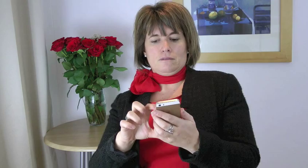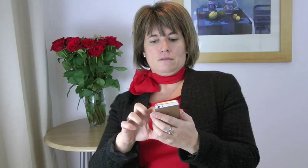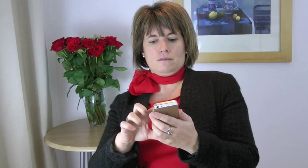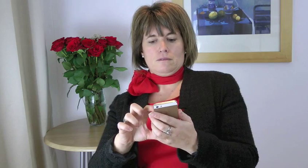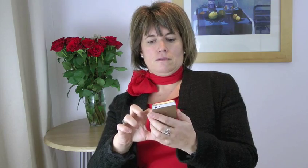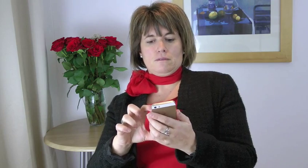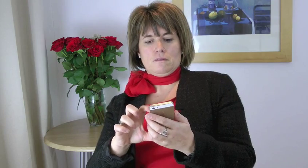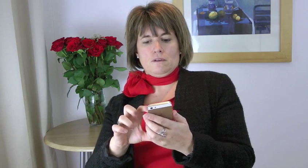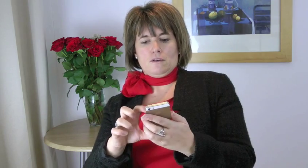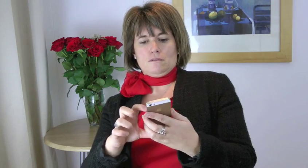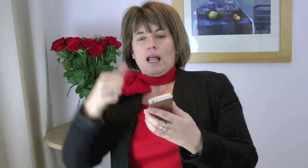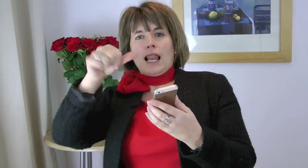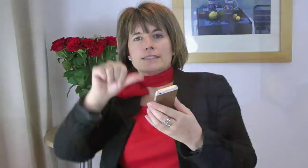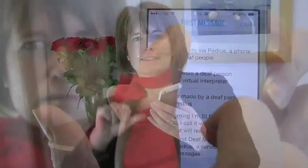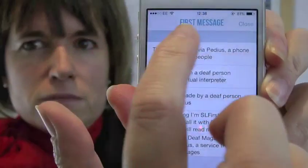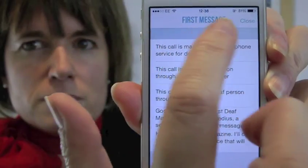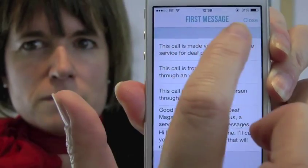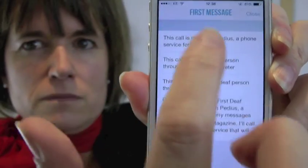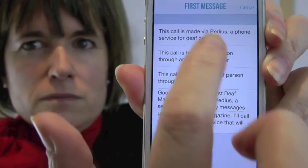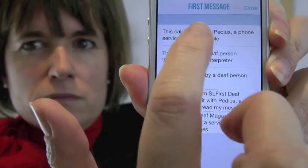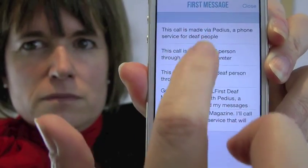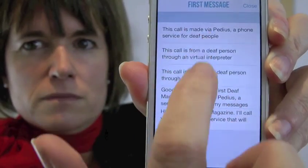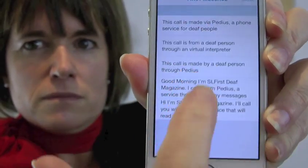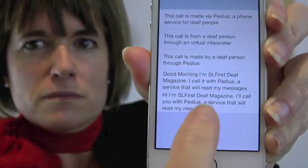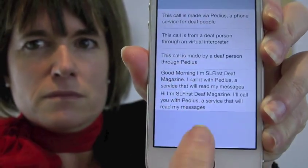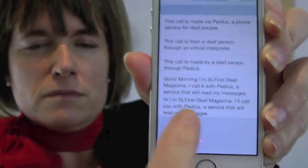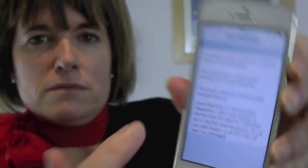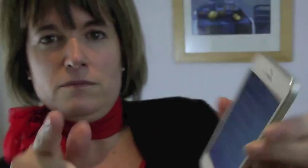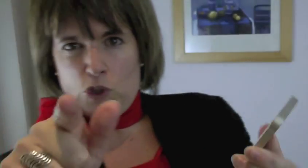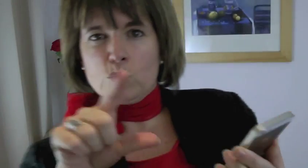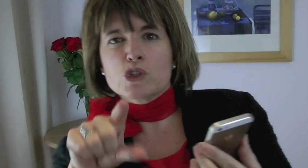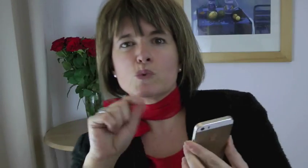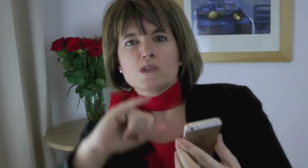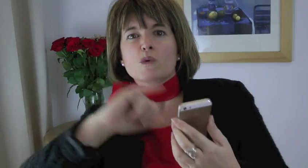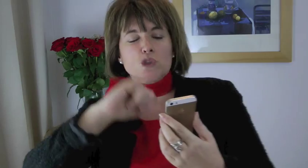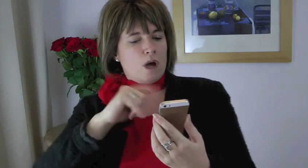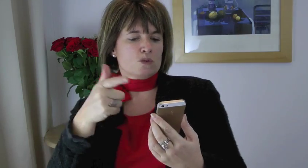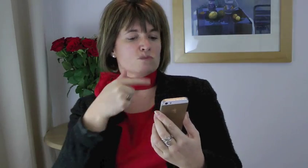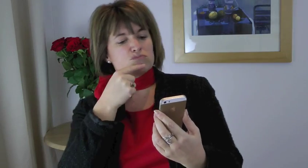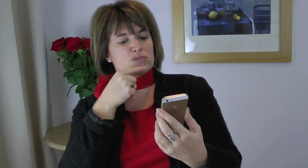open the app. It showed a list of pre text options so that you can let the person know that you are deaf